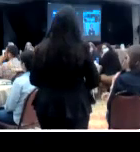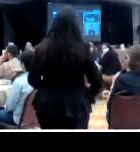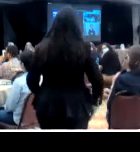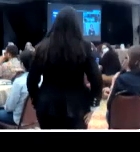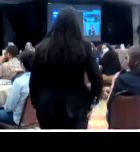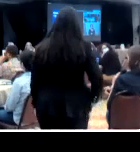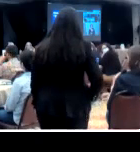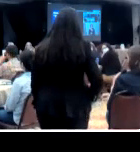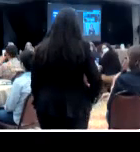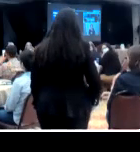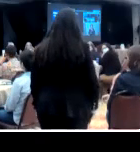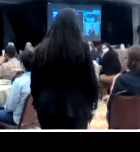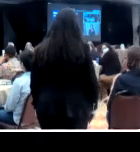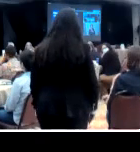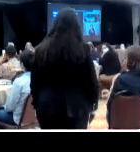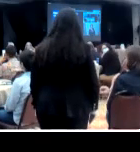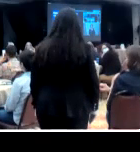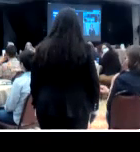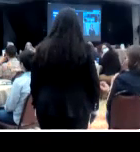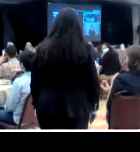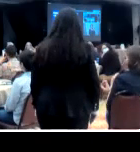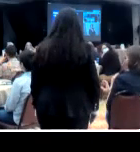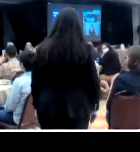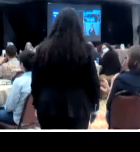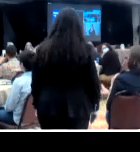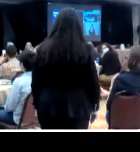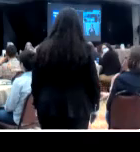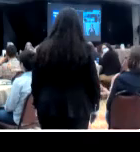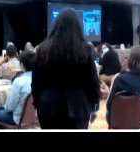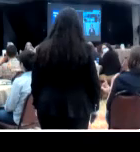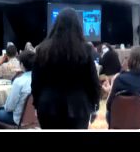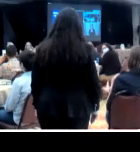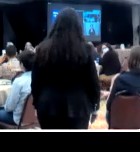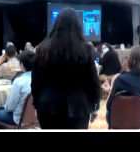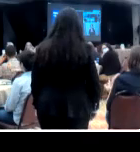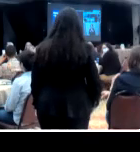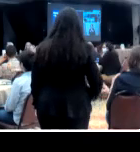our own. Yo-yo, no yo. Any evidence from any of you? I'm looking for the evidence. Over